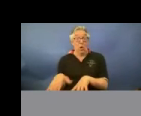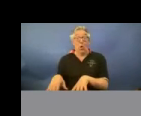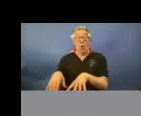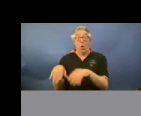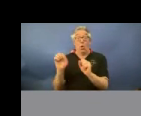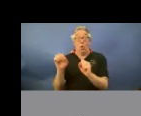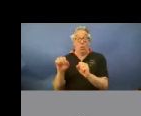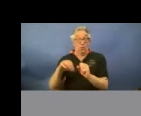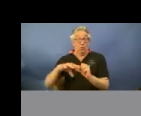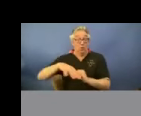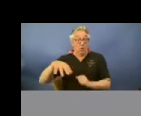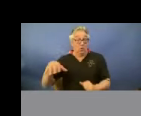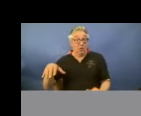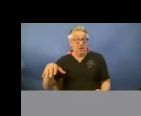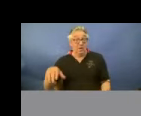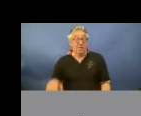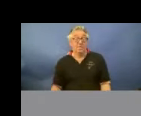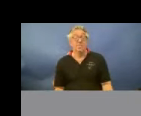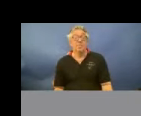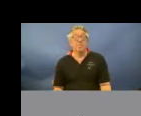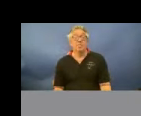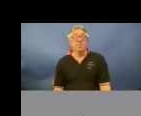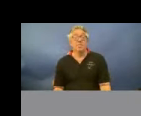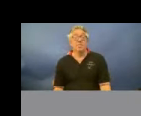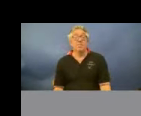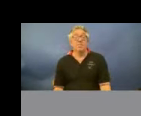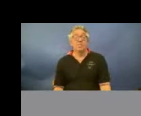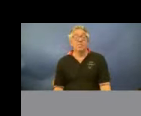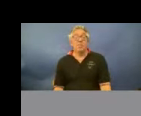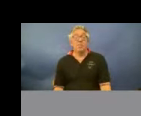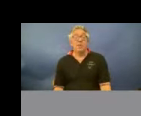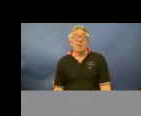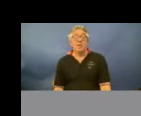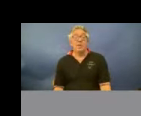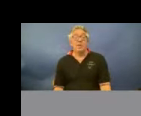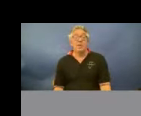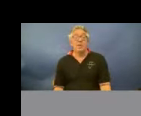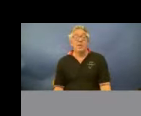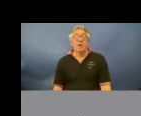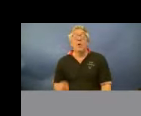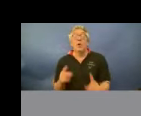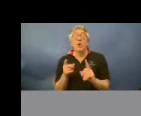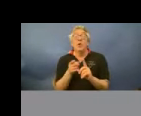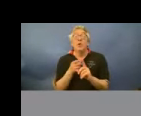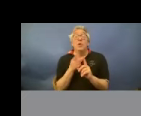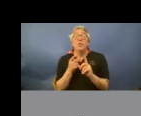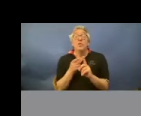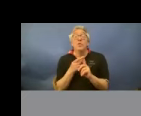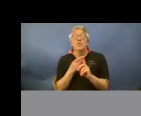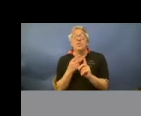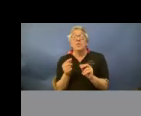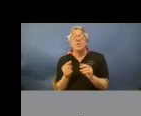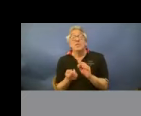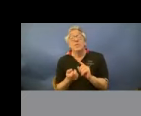sure the asylum process is inclusive. This is a great thing, but it is not enough.